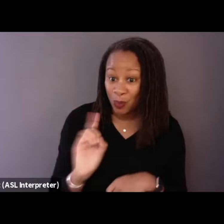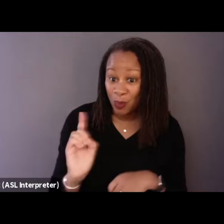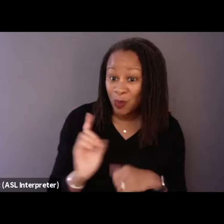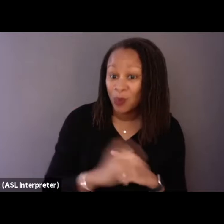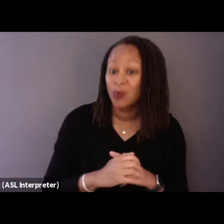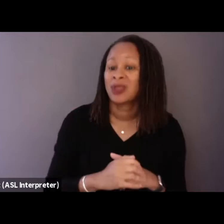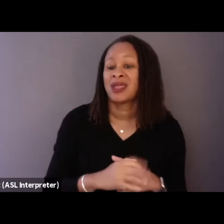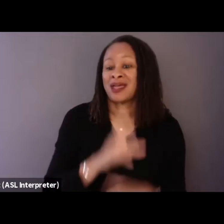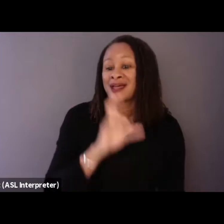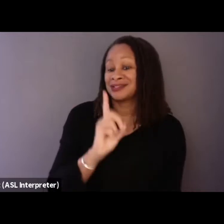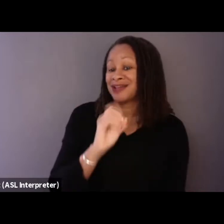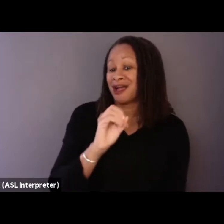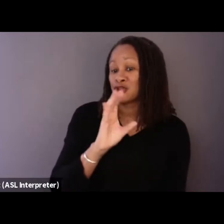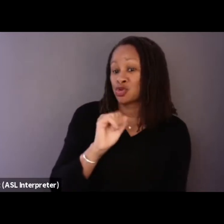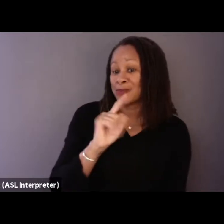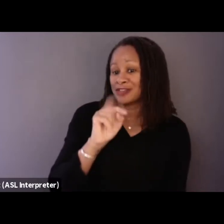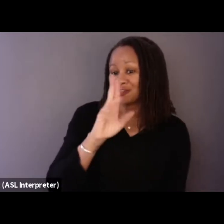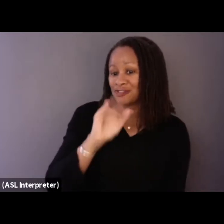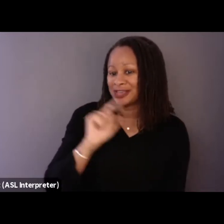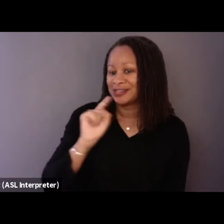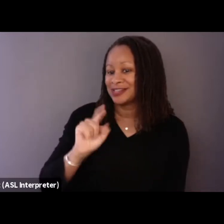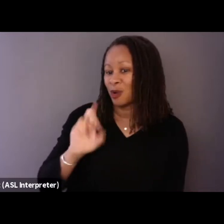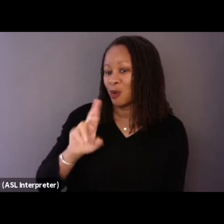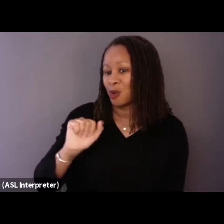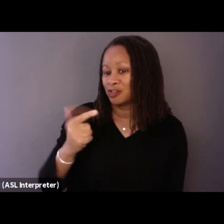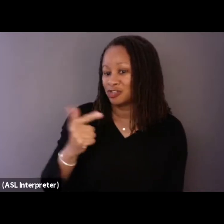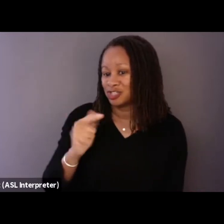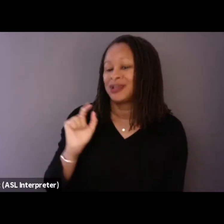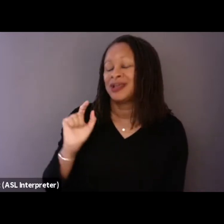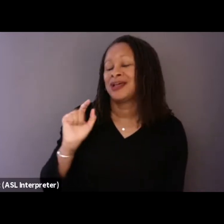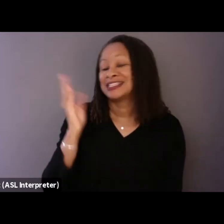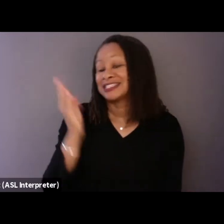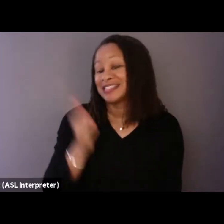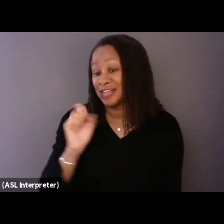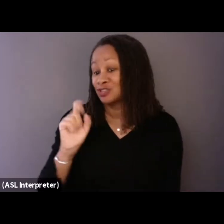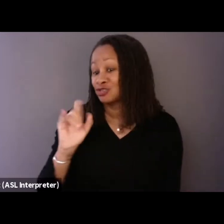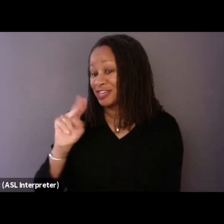at documentary.org/screening-series.